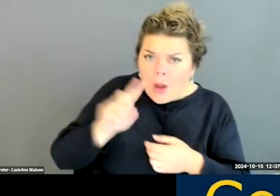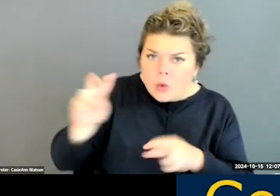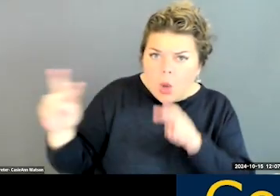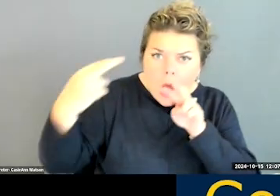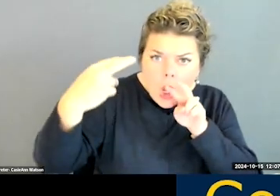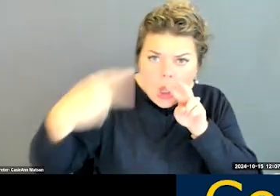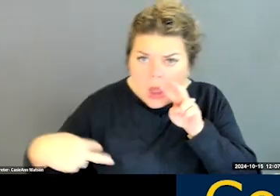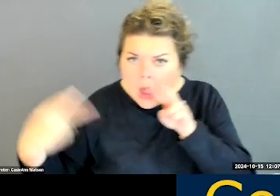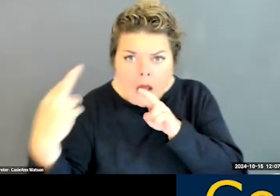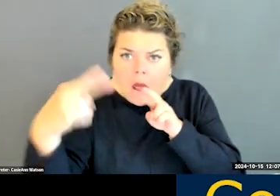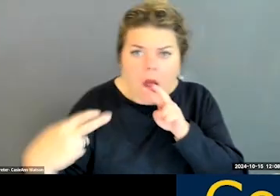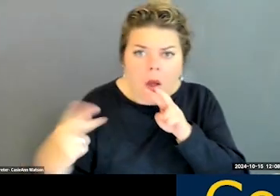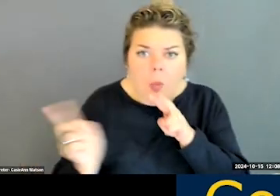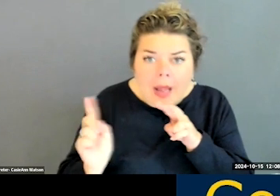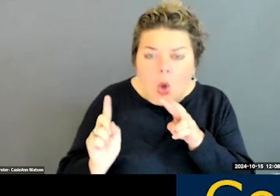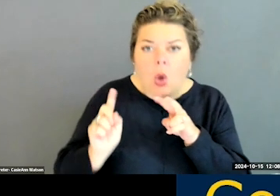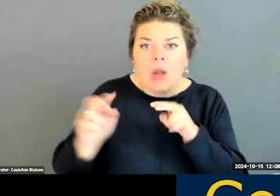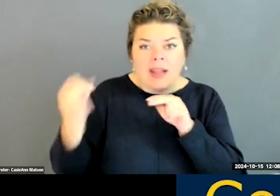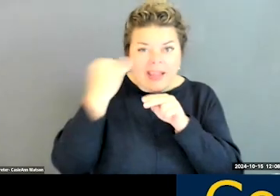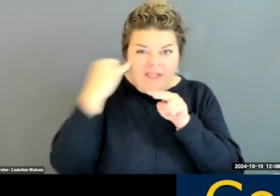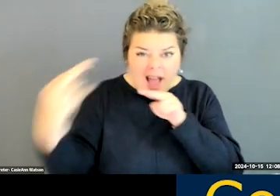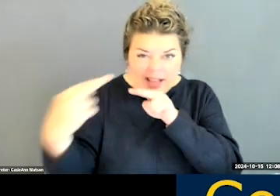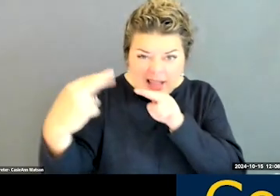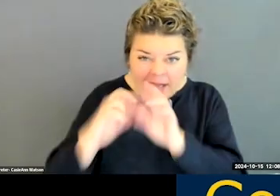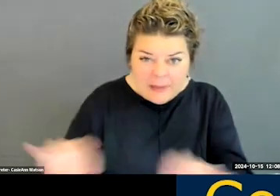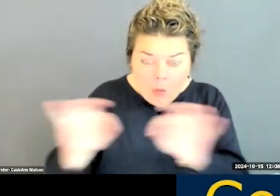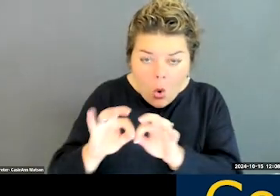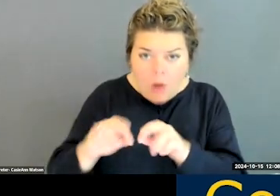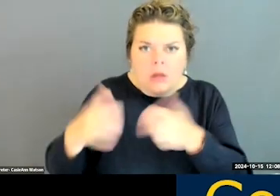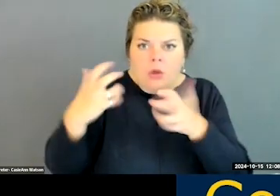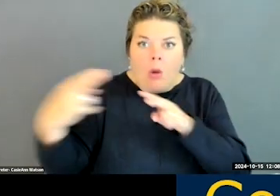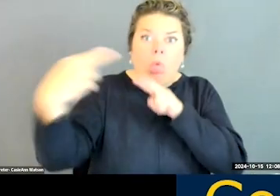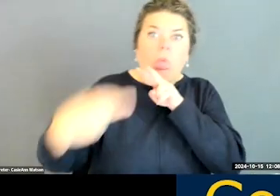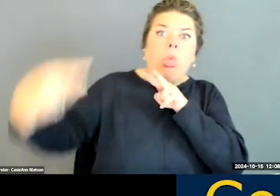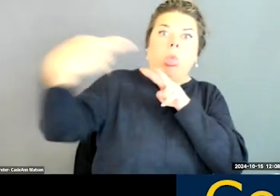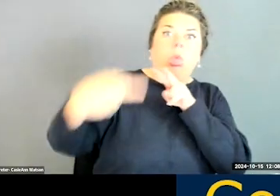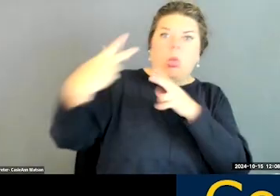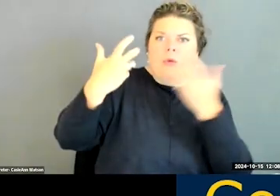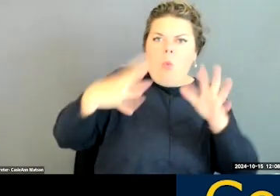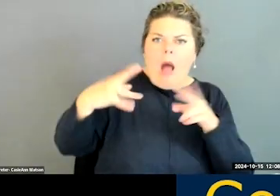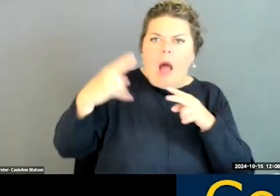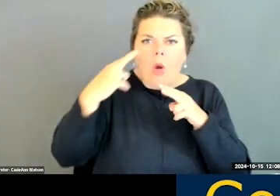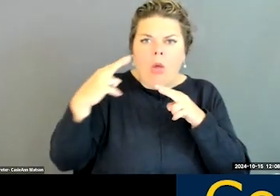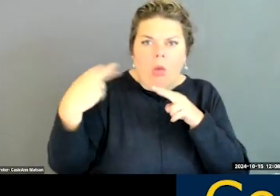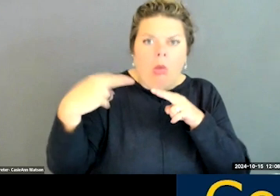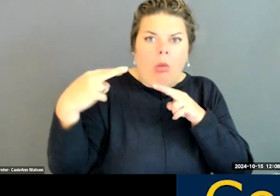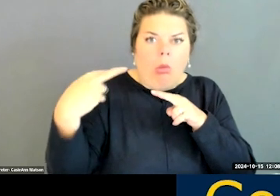and how much eye contact might be appropriate because it can't be too much, but it also can't be too little, and someone can't have their eyes closed